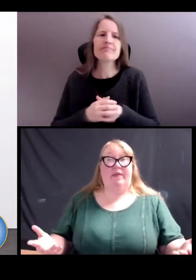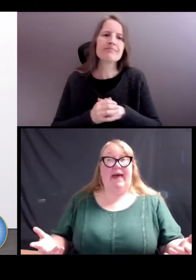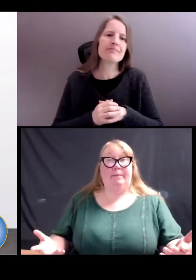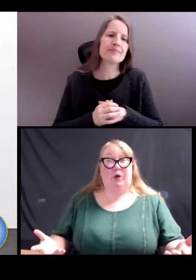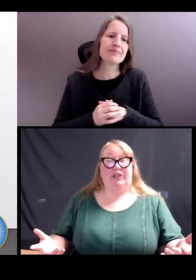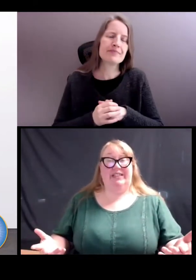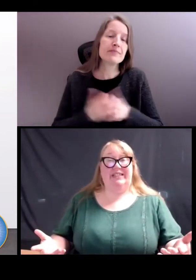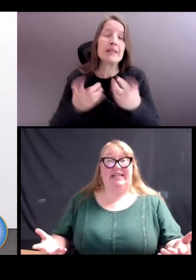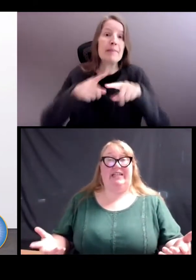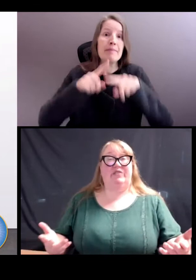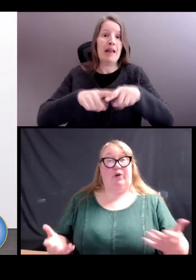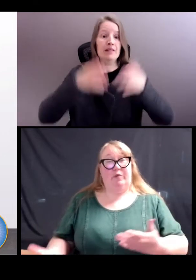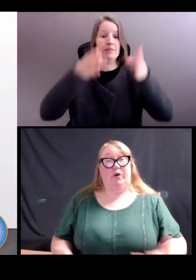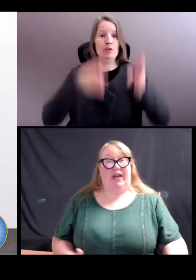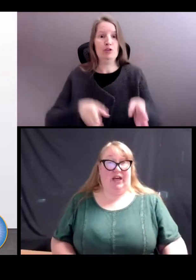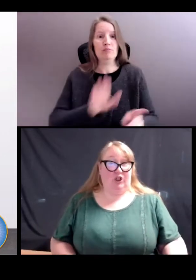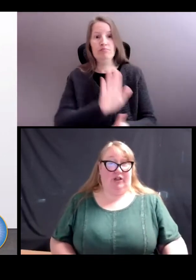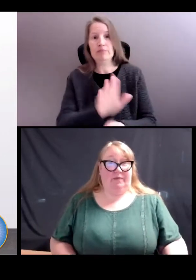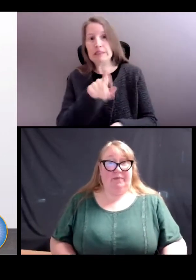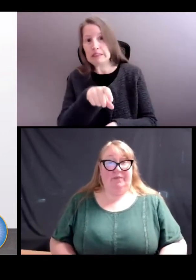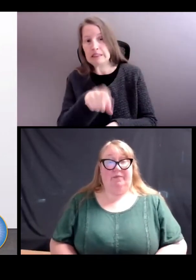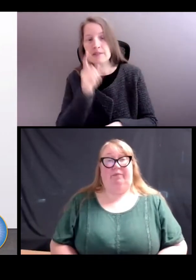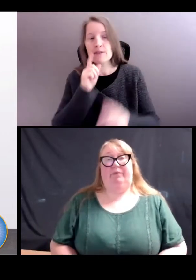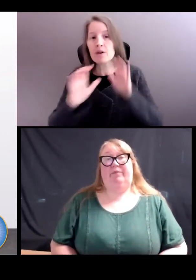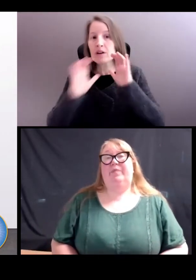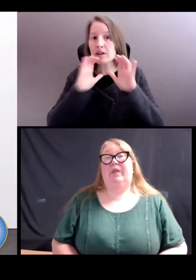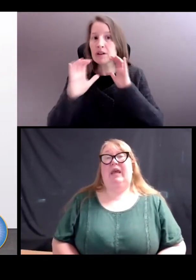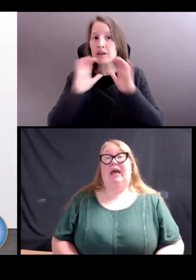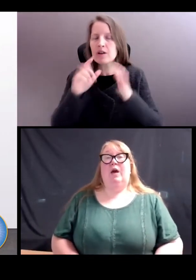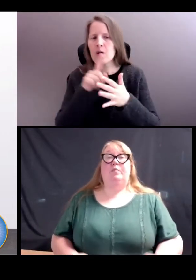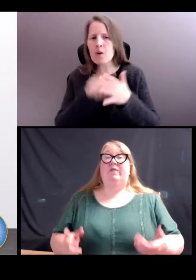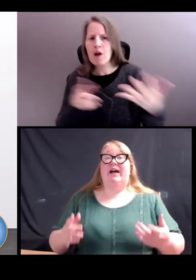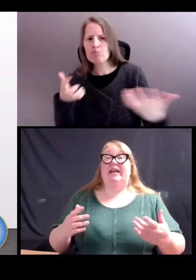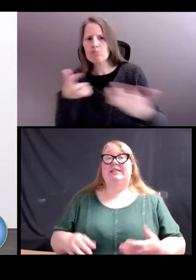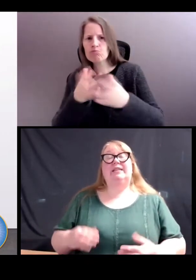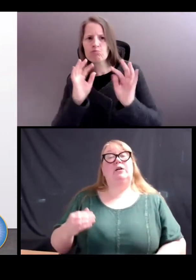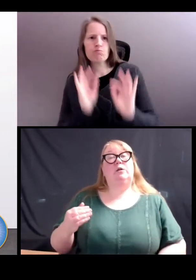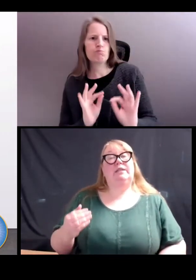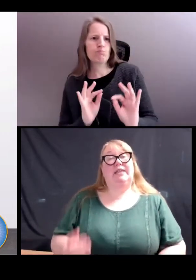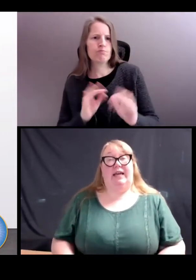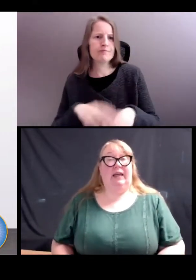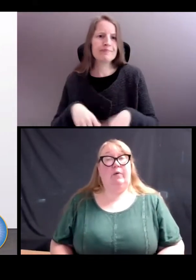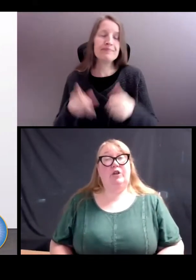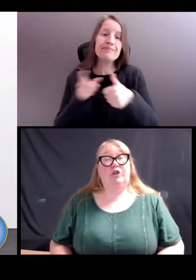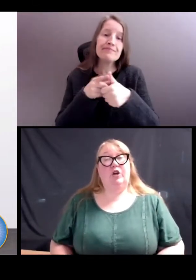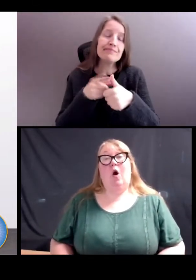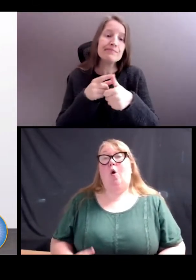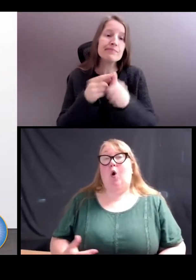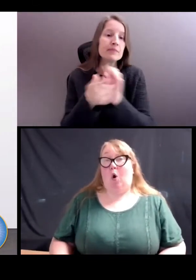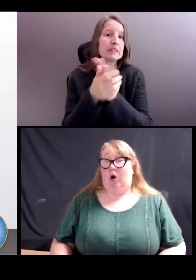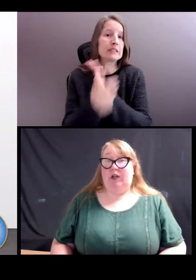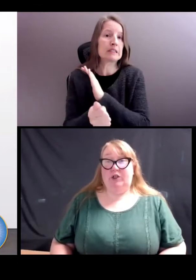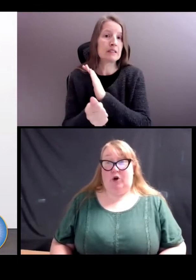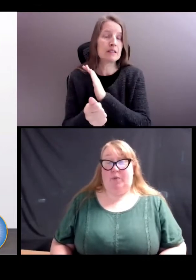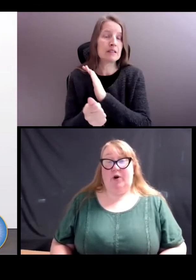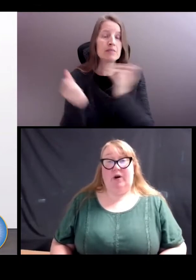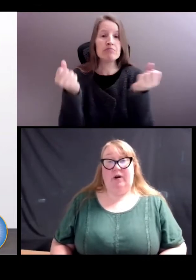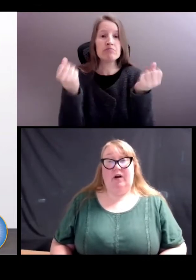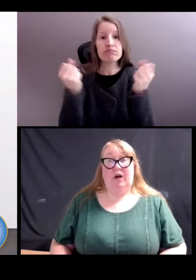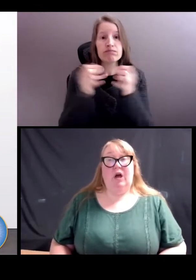on that person's needs for communication Providing a skilled sign language or oral interpreter